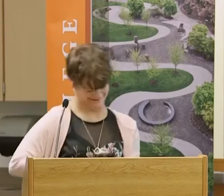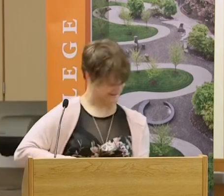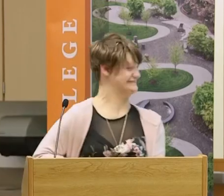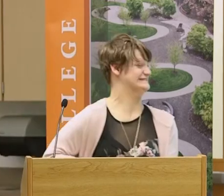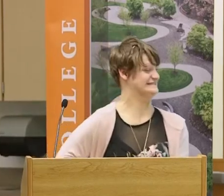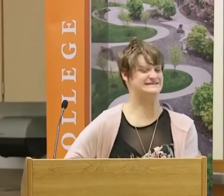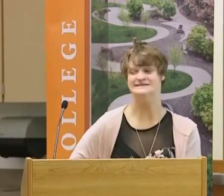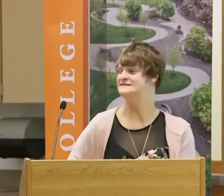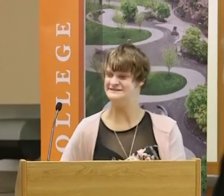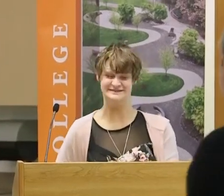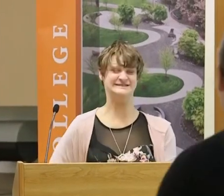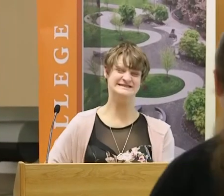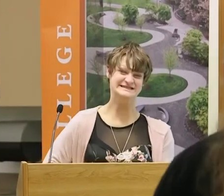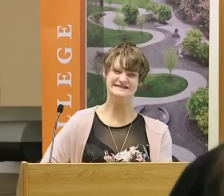Oh, there we go.